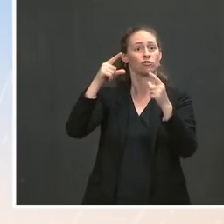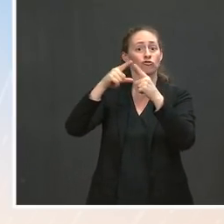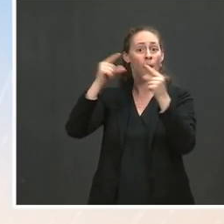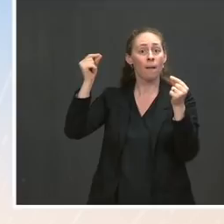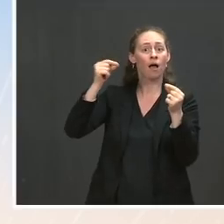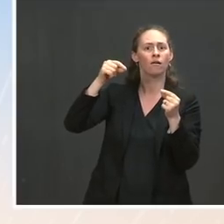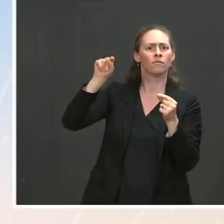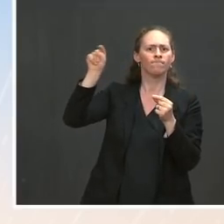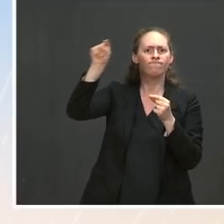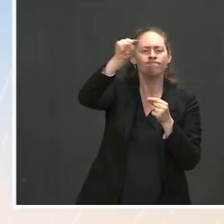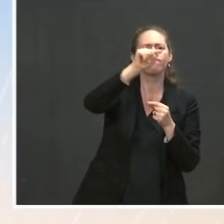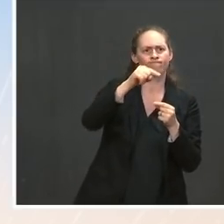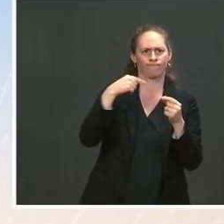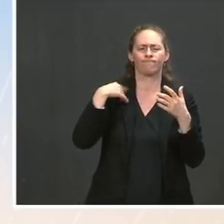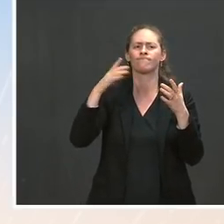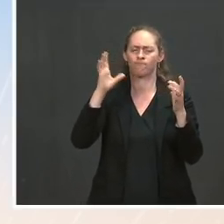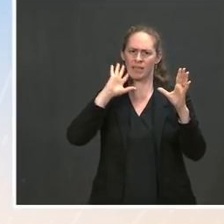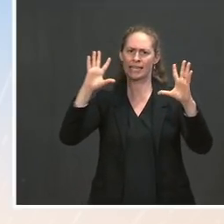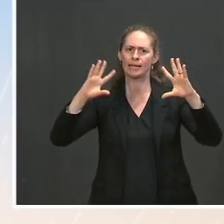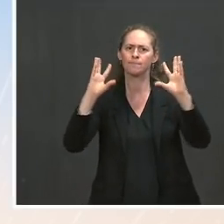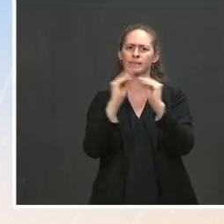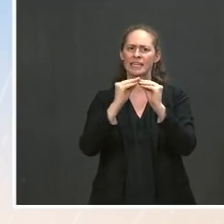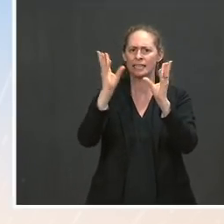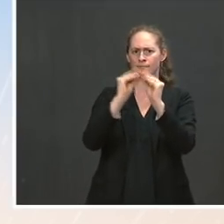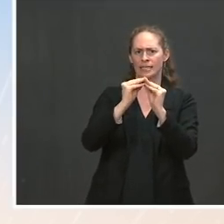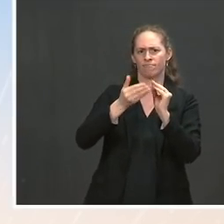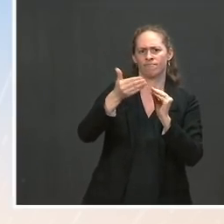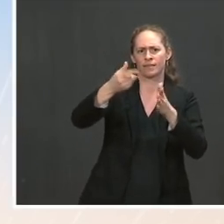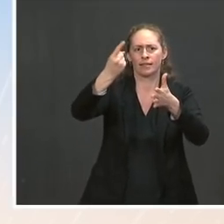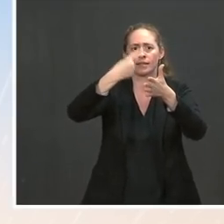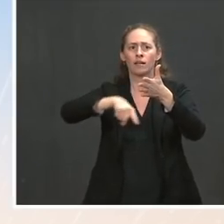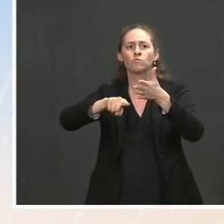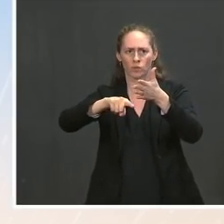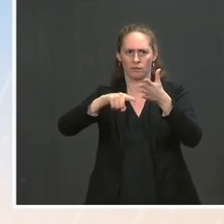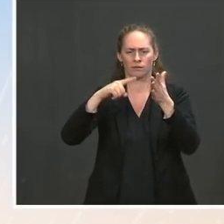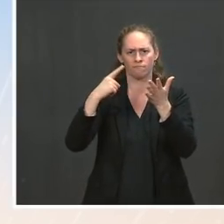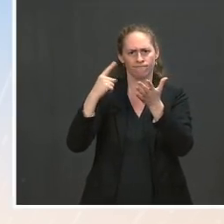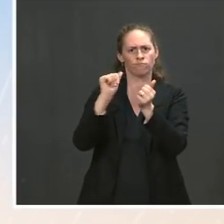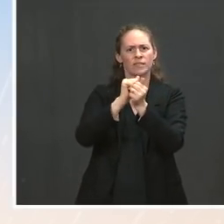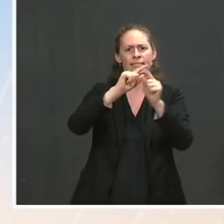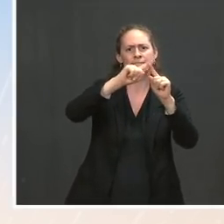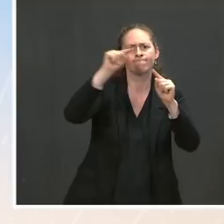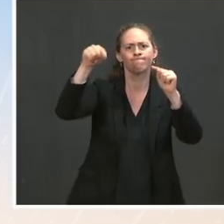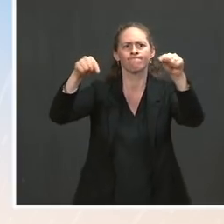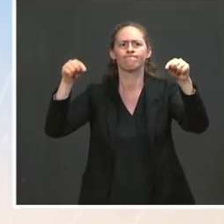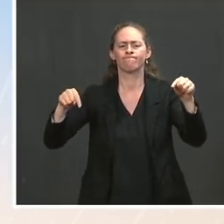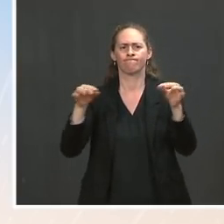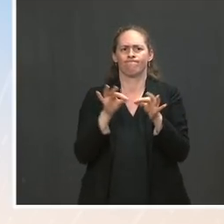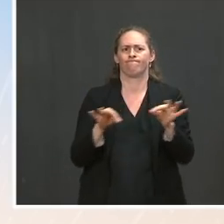And those consultations are an important part of our review process. Go ahead. The Press: Thanks Jen.